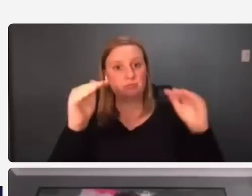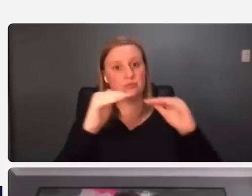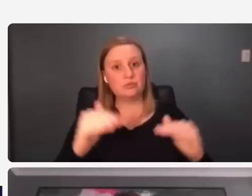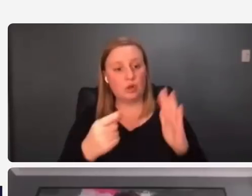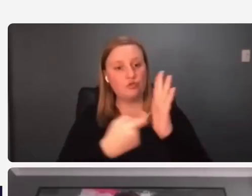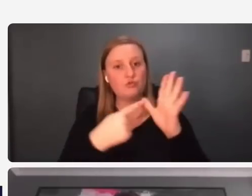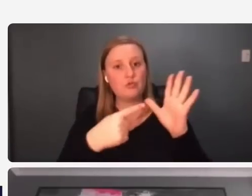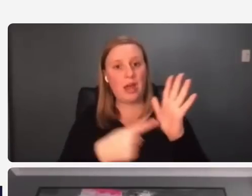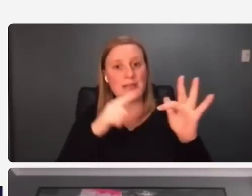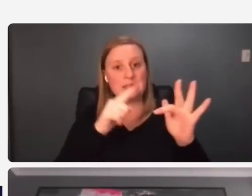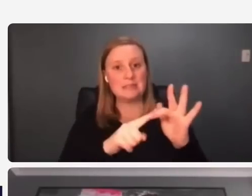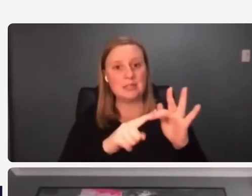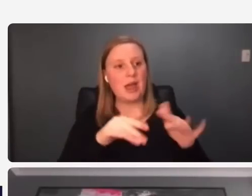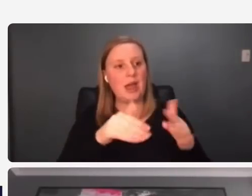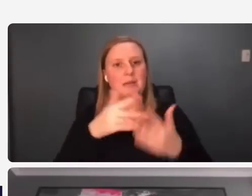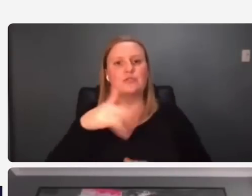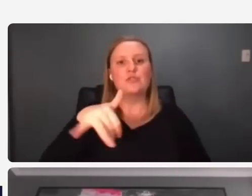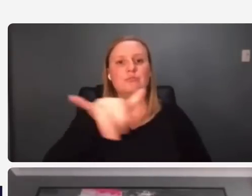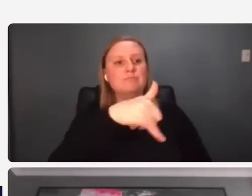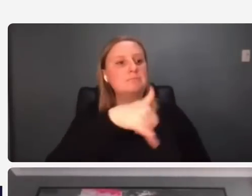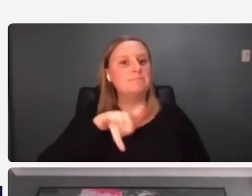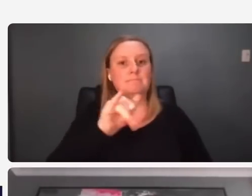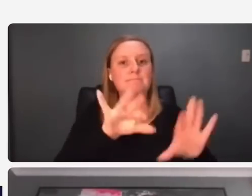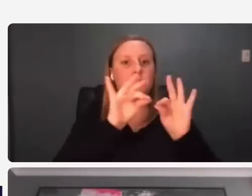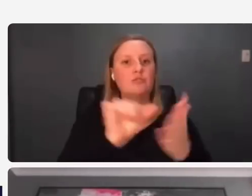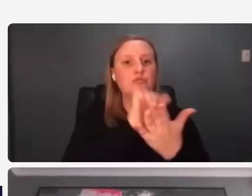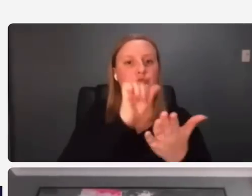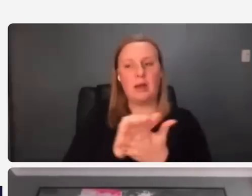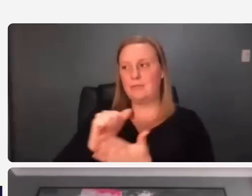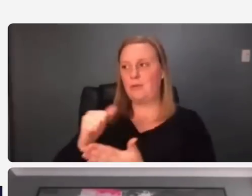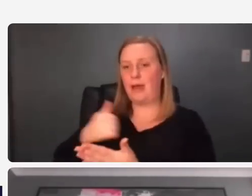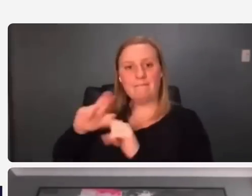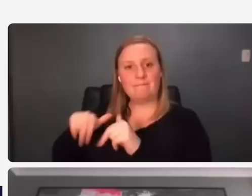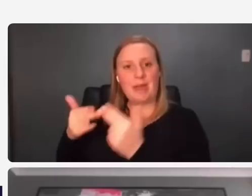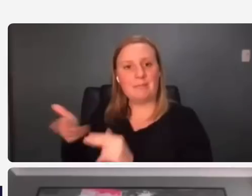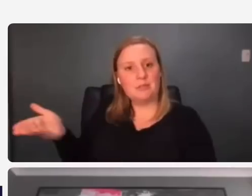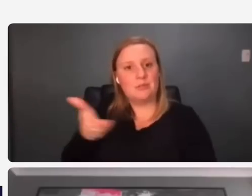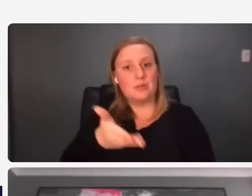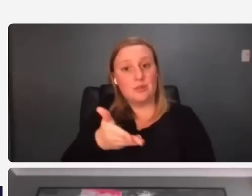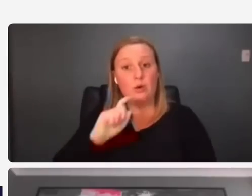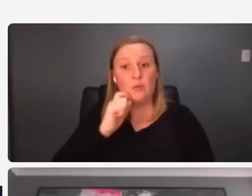right provider for our loved ones. Will there be a rating system where users can rate providers to help others similar to Google rating?